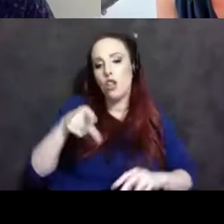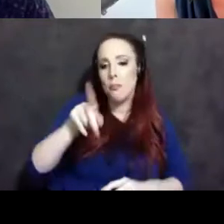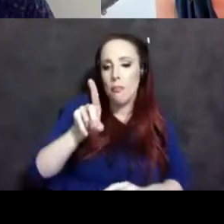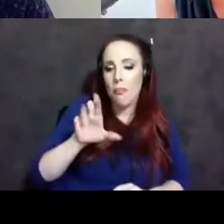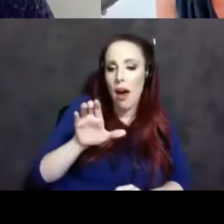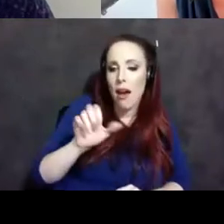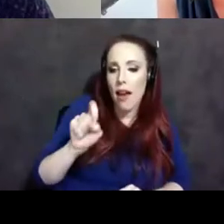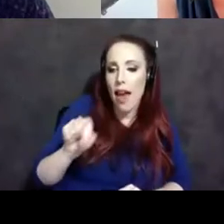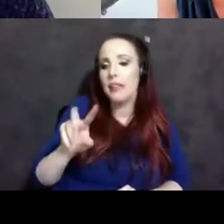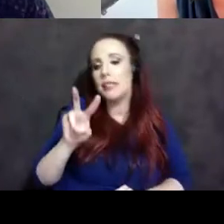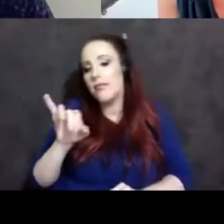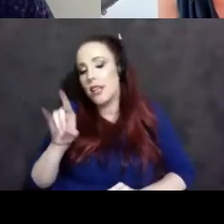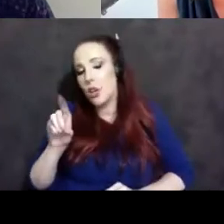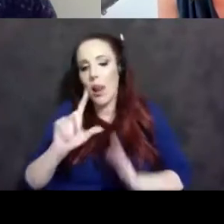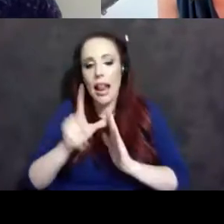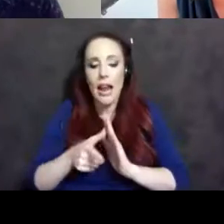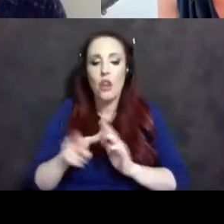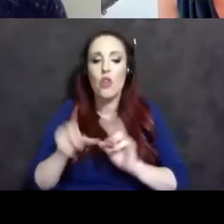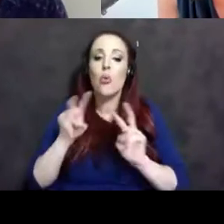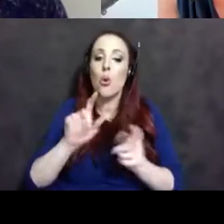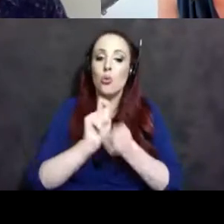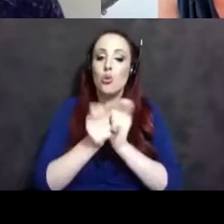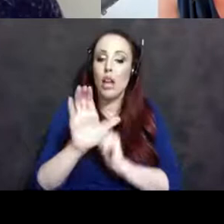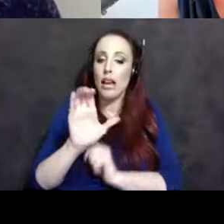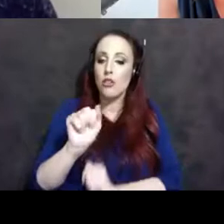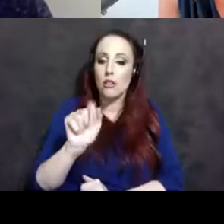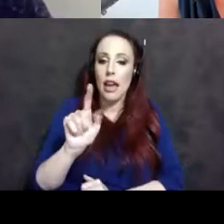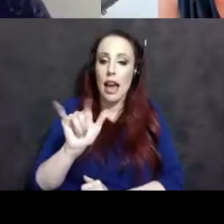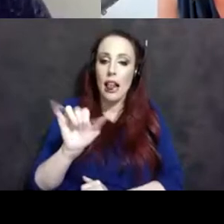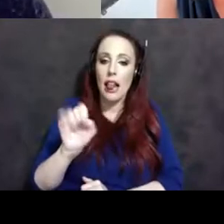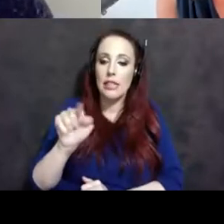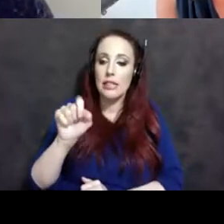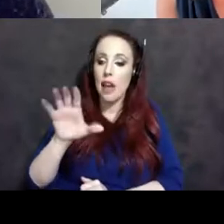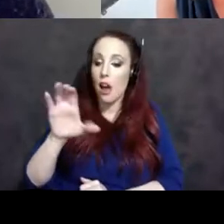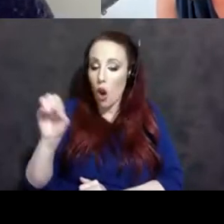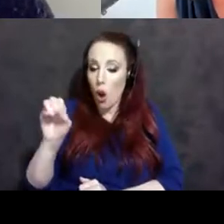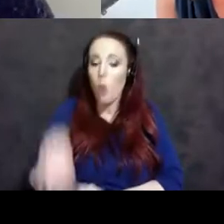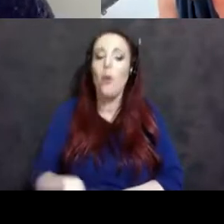loop by going to ChangeCatalyst.co and signing up for the newsletter.